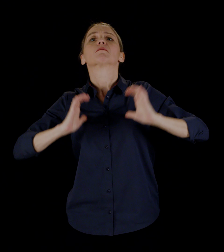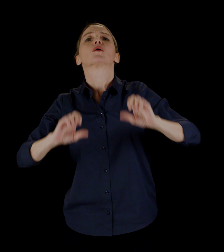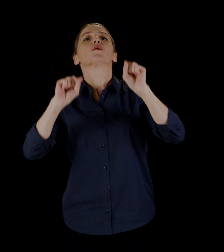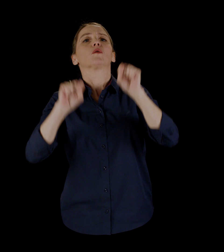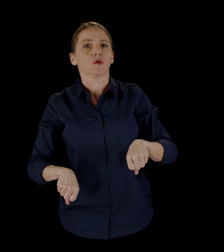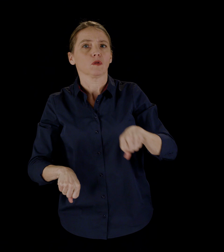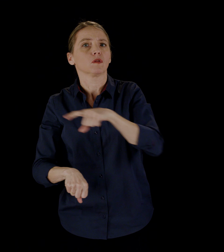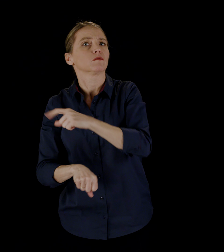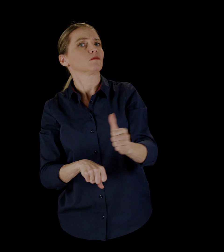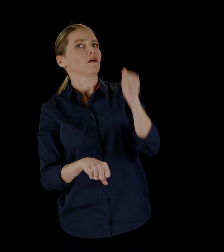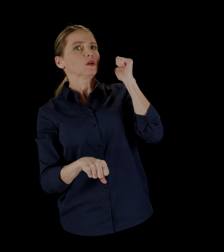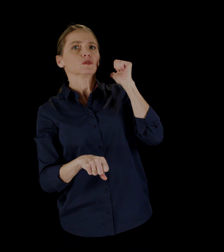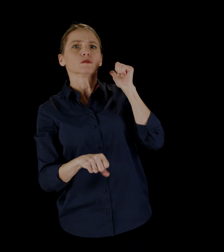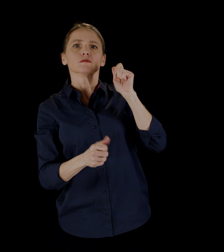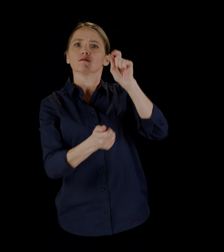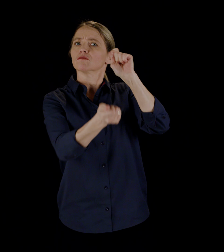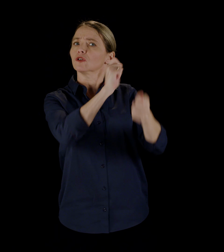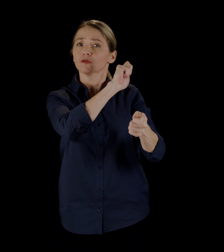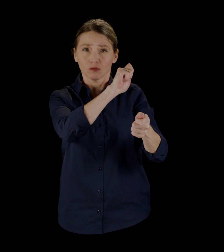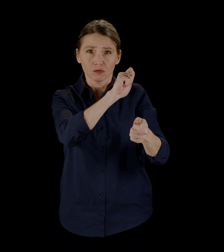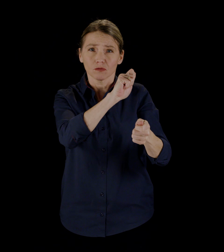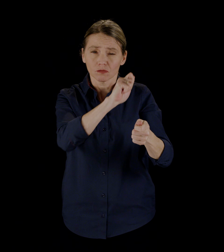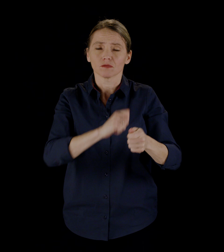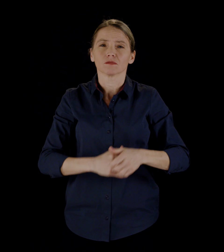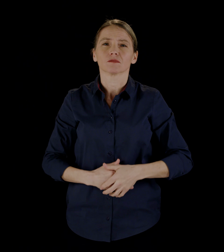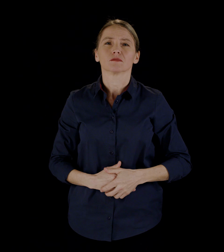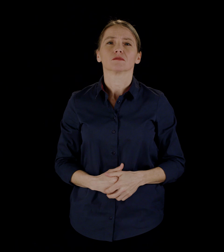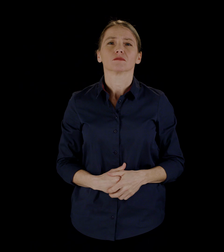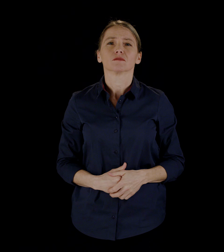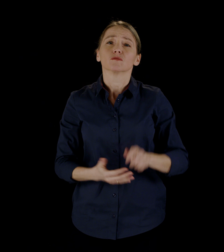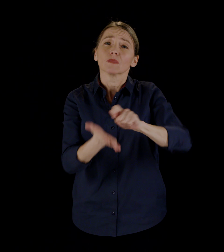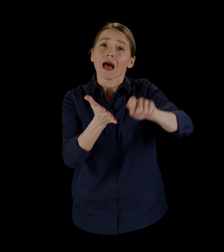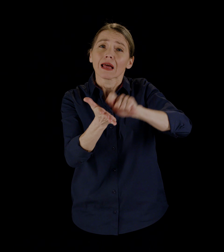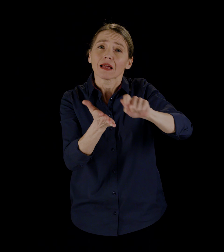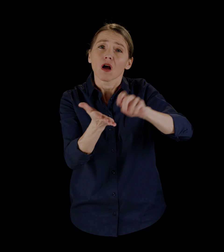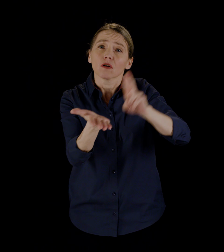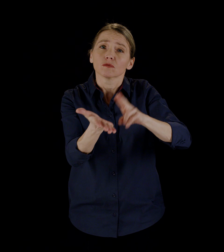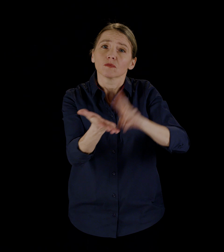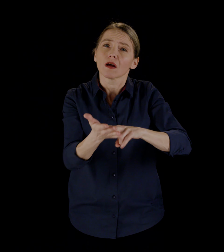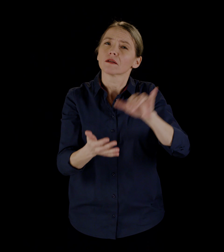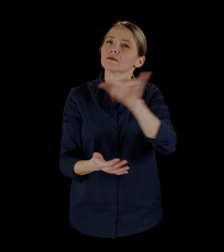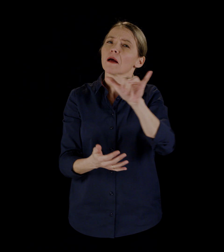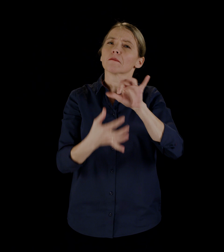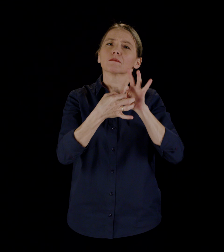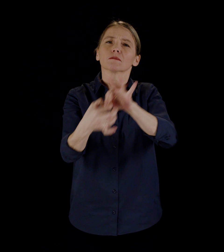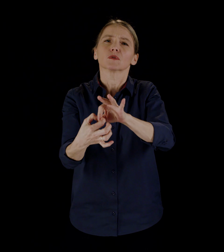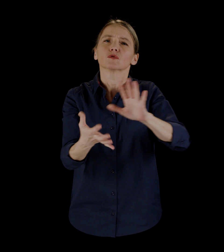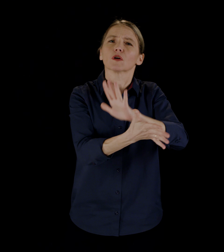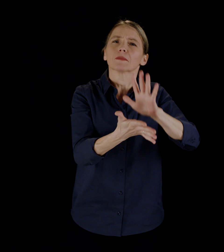in an accessible format upon request, at no charge and at any time during the commitment period.